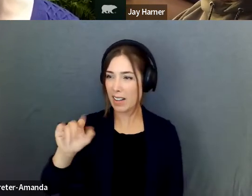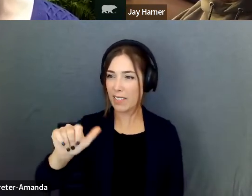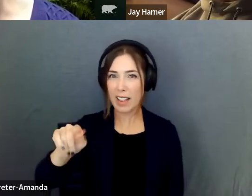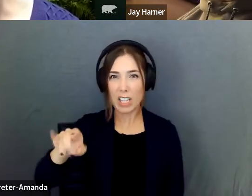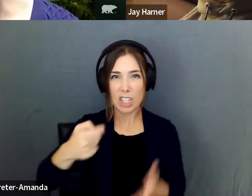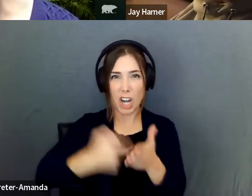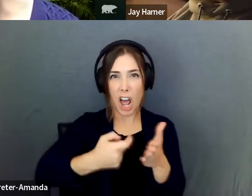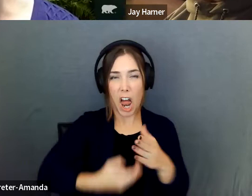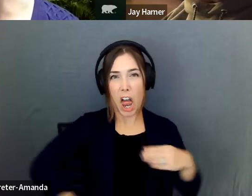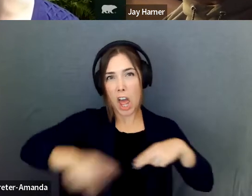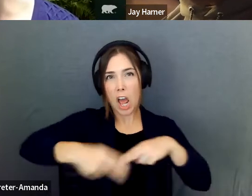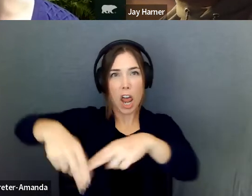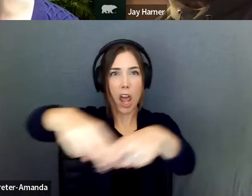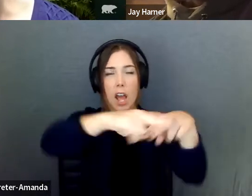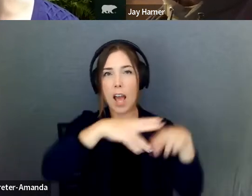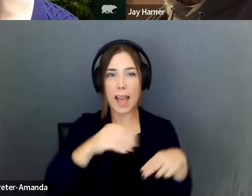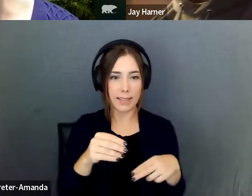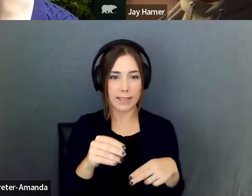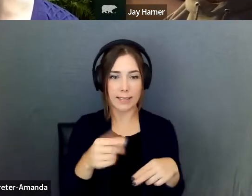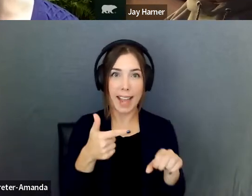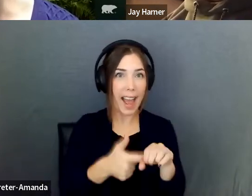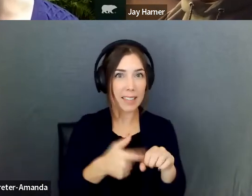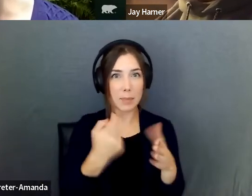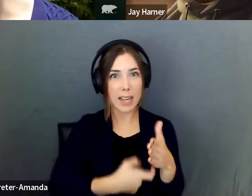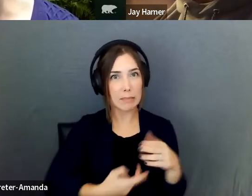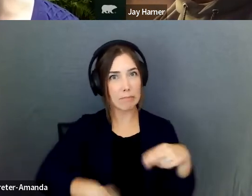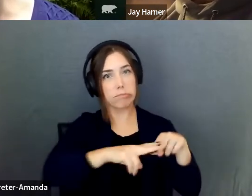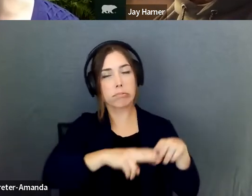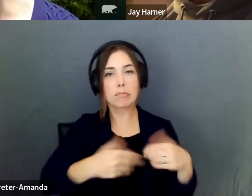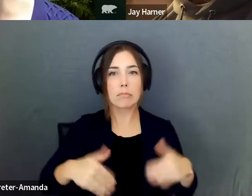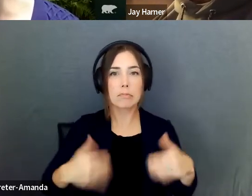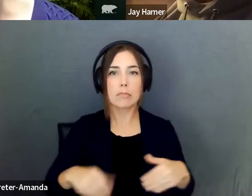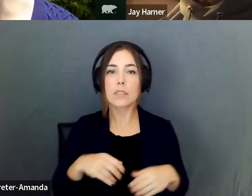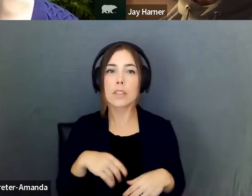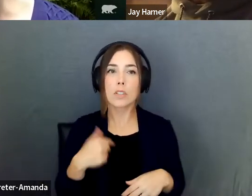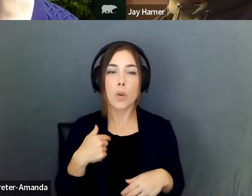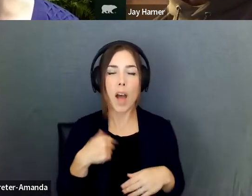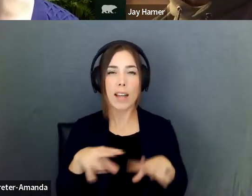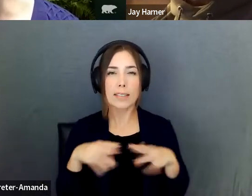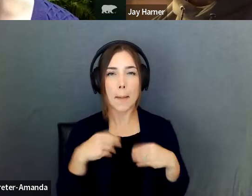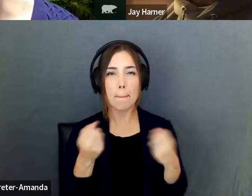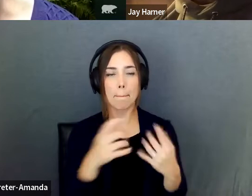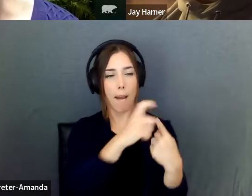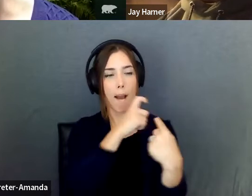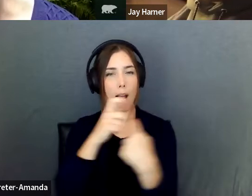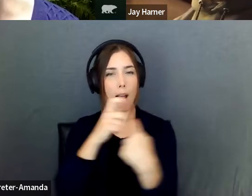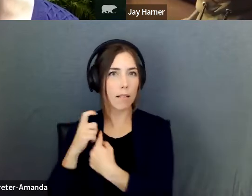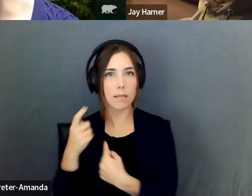I take a lot of calls just how the process can started. What they need to do.